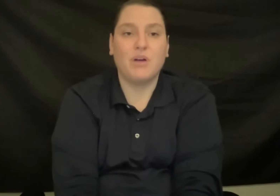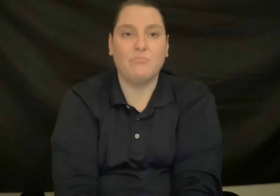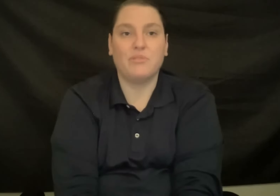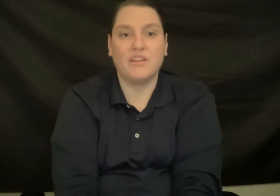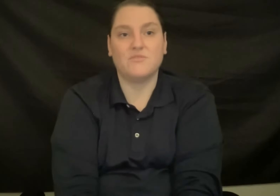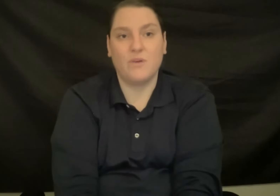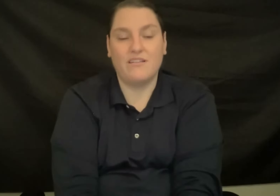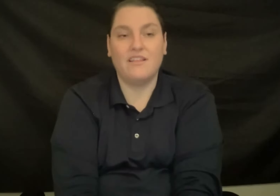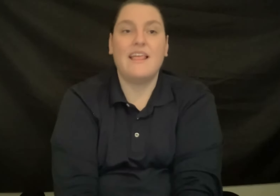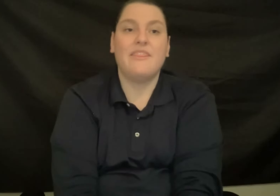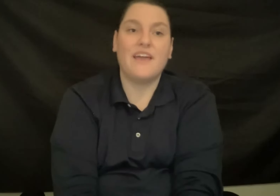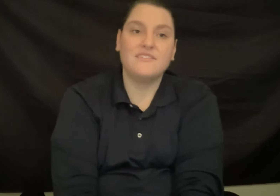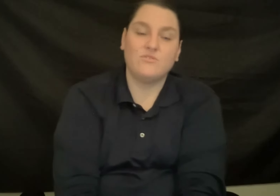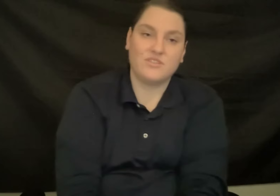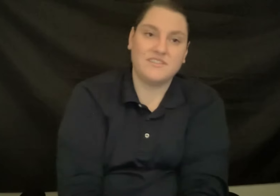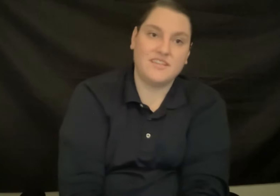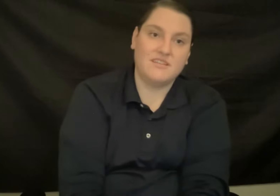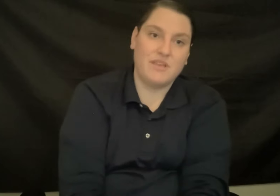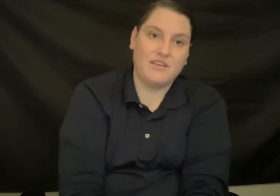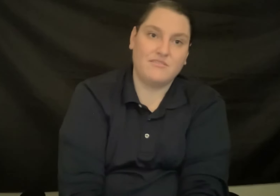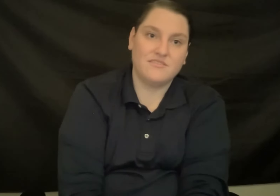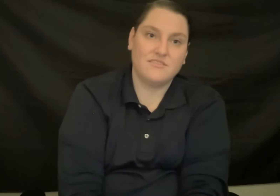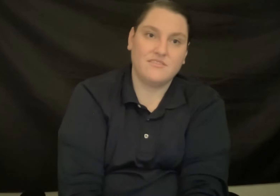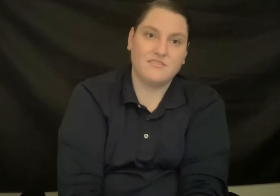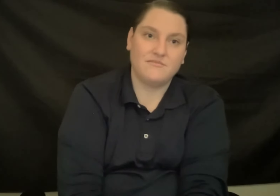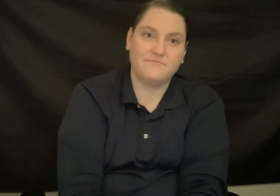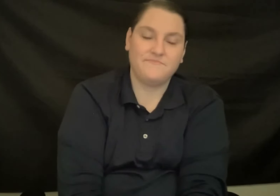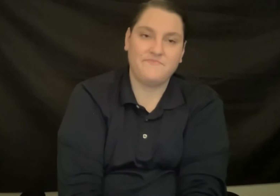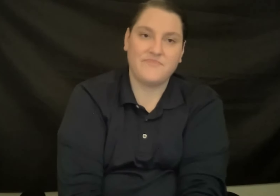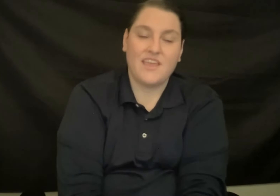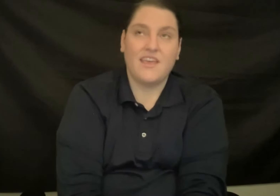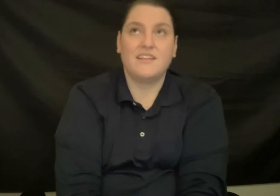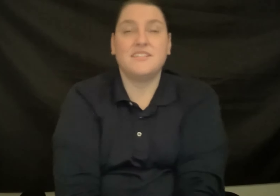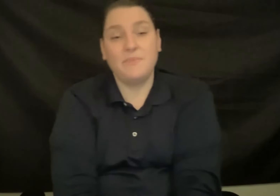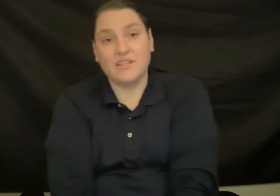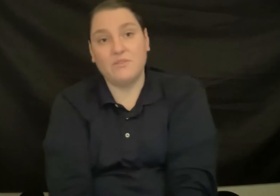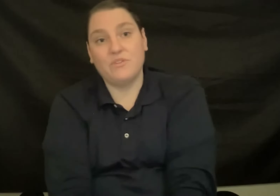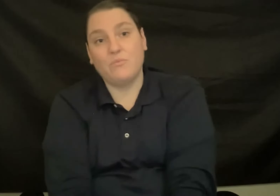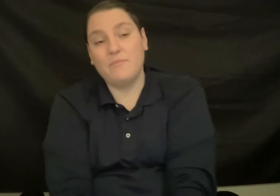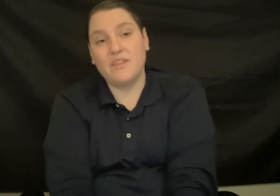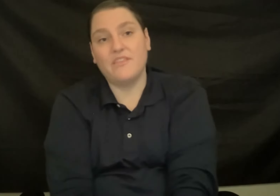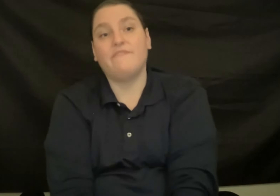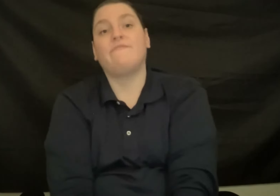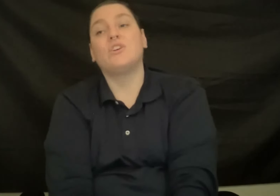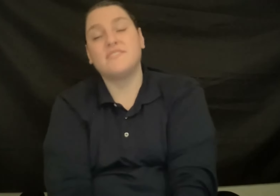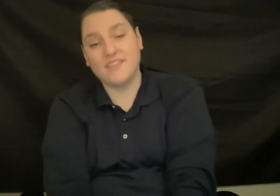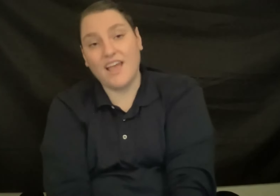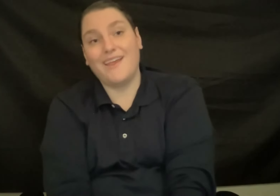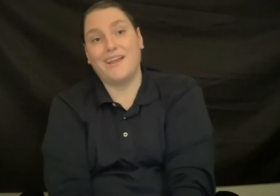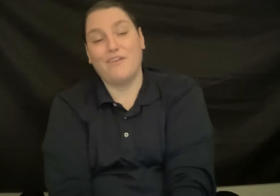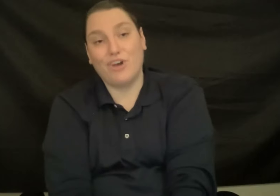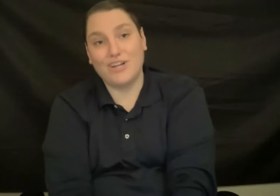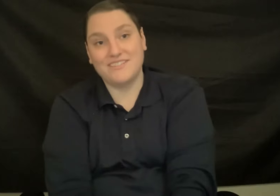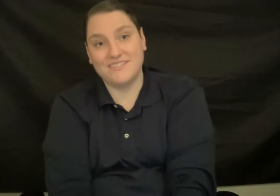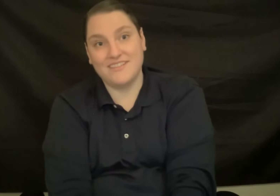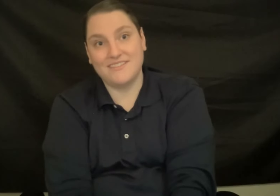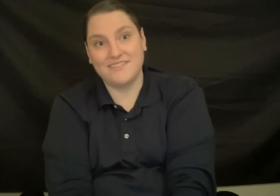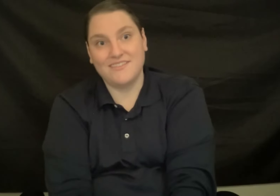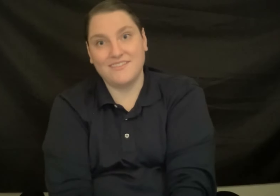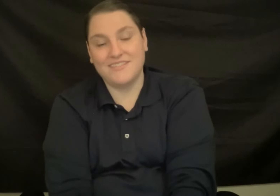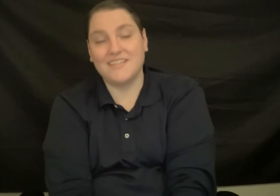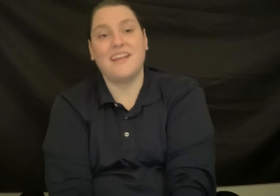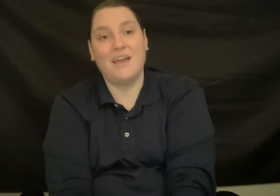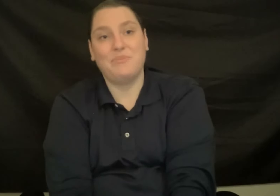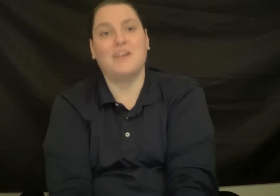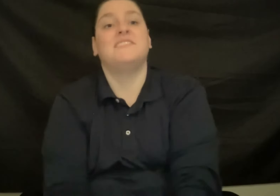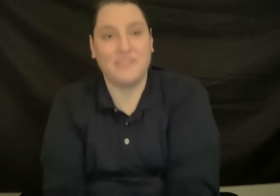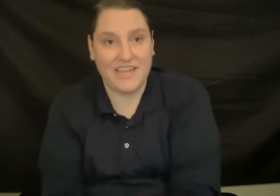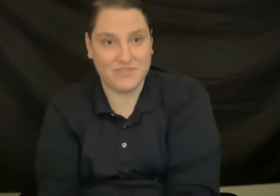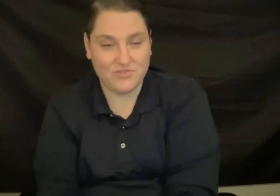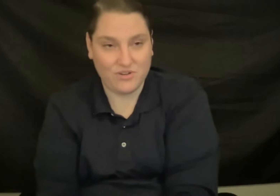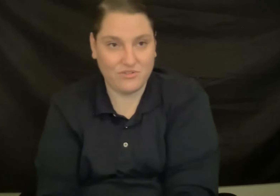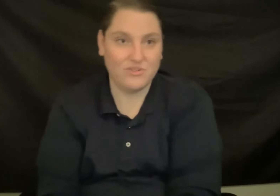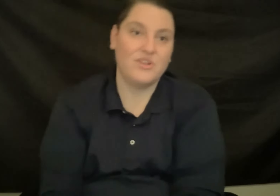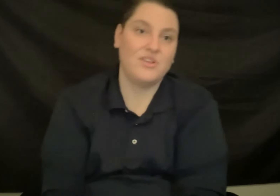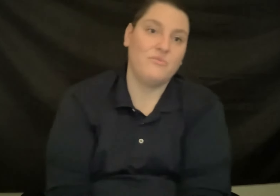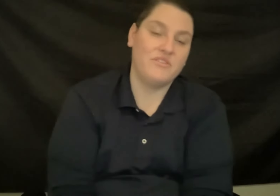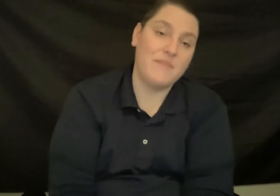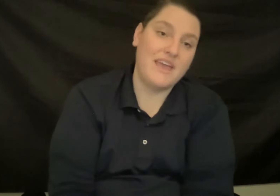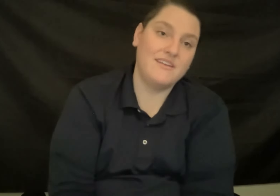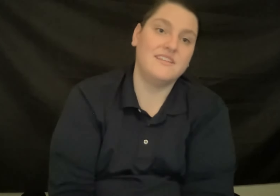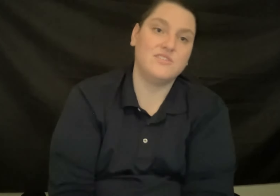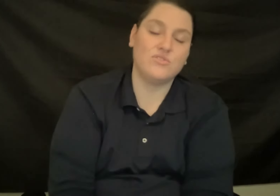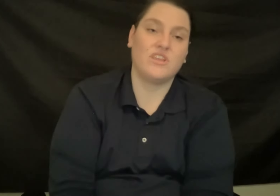They're called the coronary arteries. There's something called coronary artery disease, and what that is, is when the vessels around the heart are --